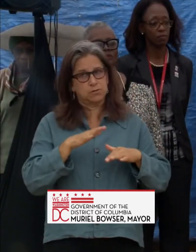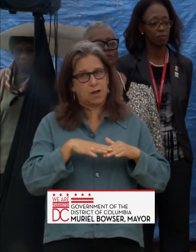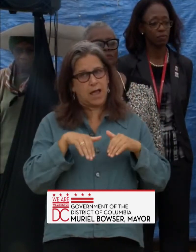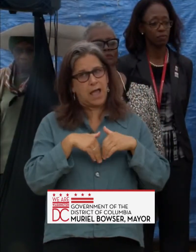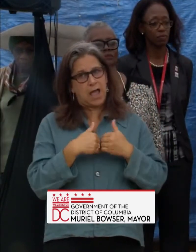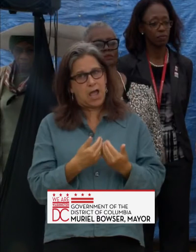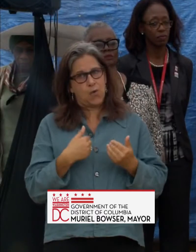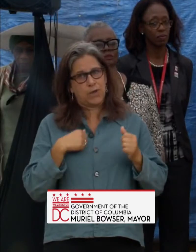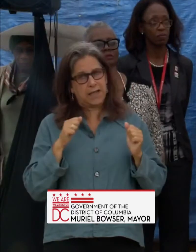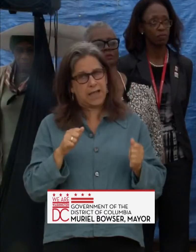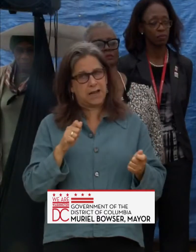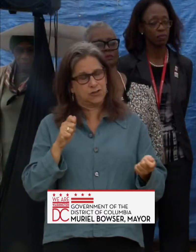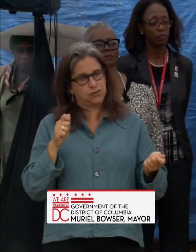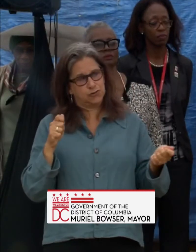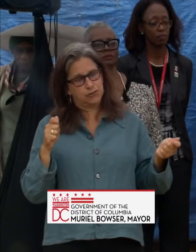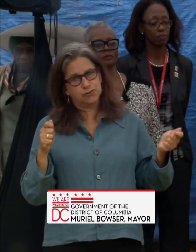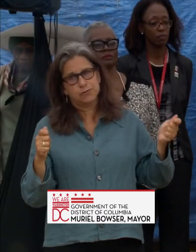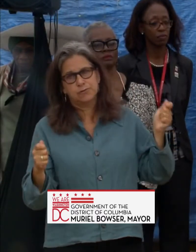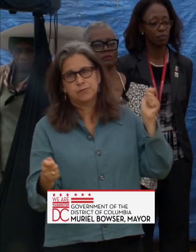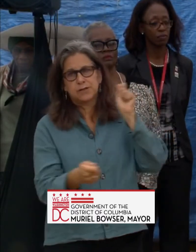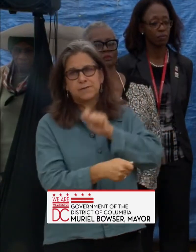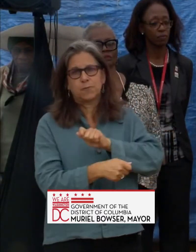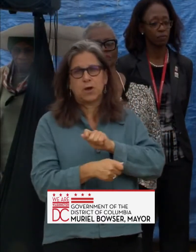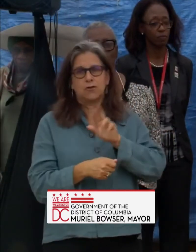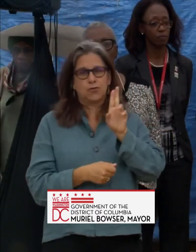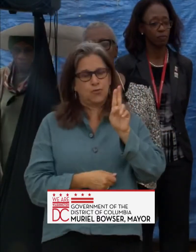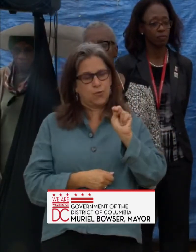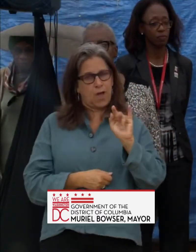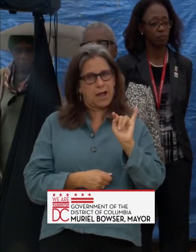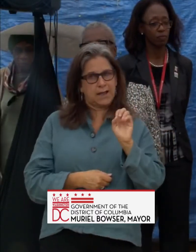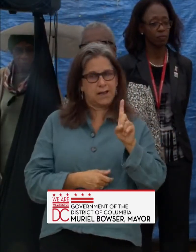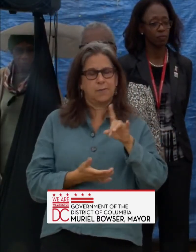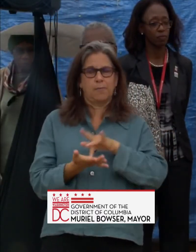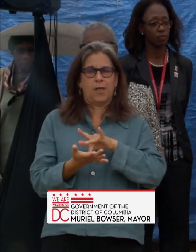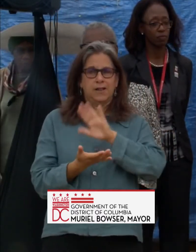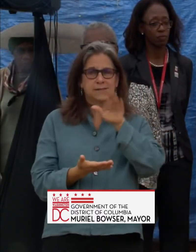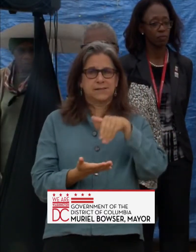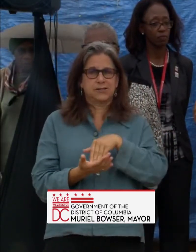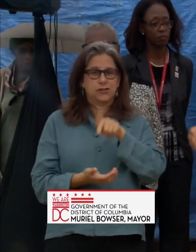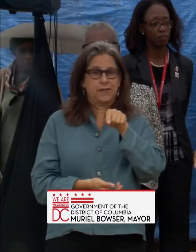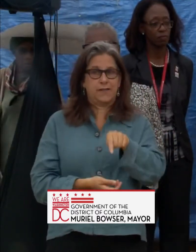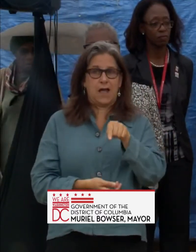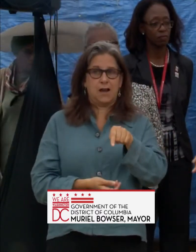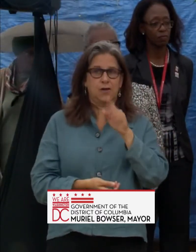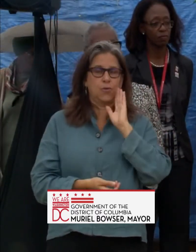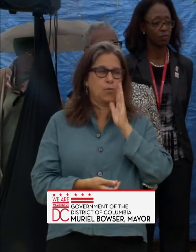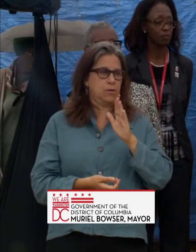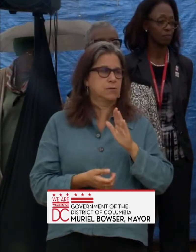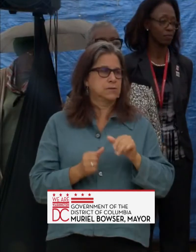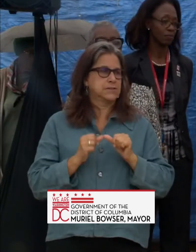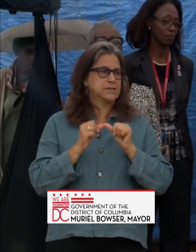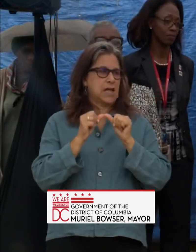THE UNITED MEDICAL CENTER SO THAT IT IS SUSTAINABLE FOR YEARS AND YEARS TO COME.